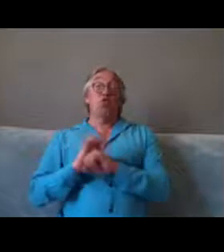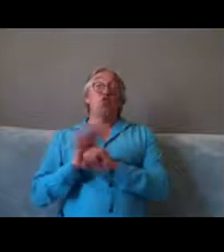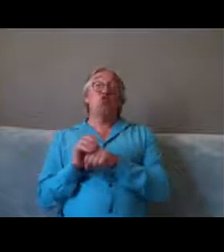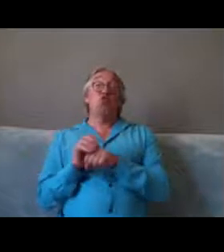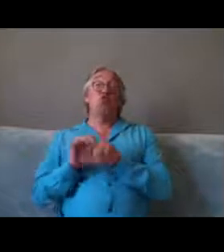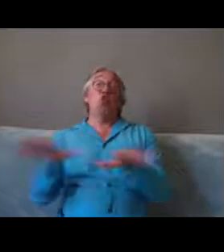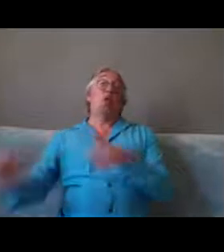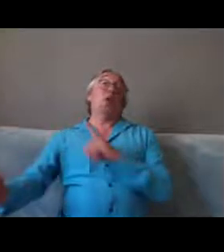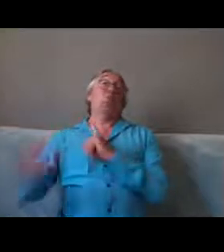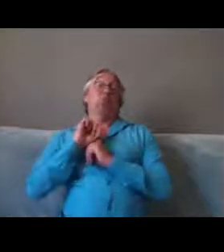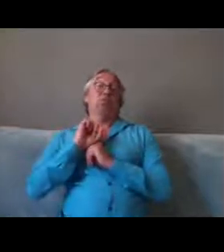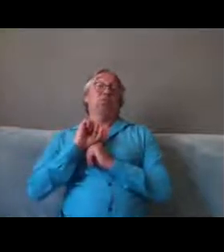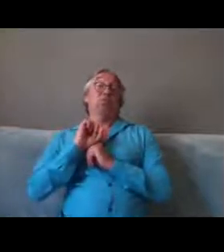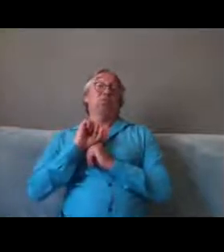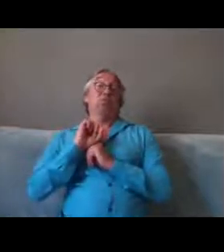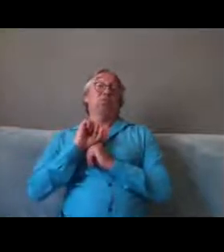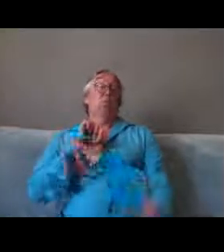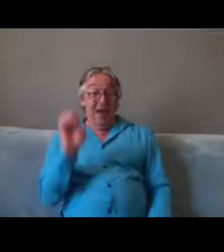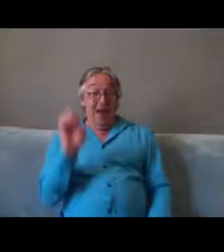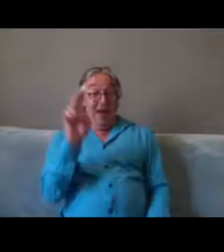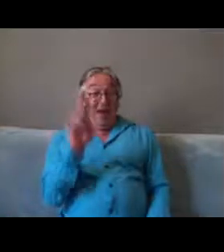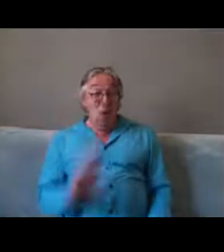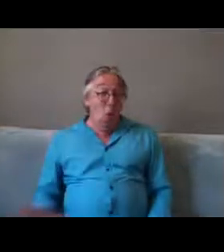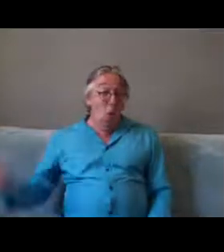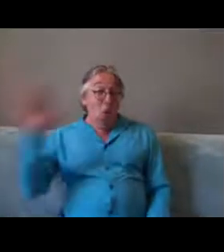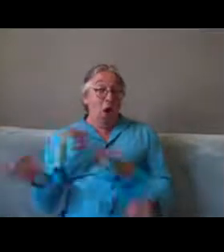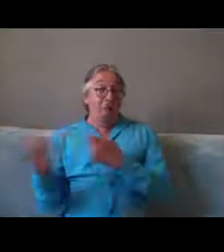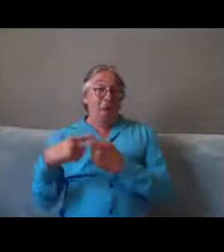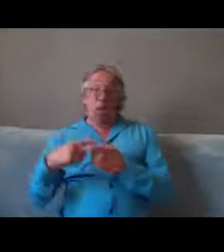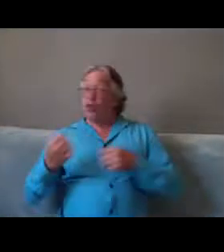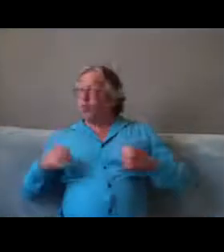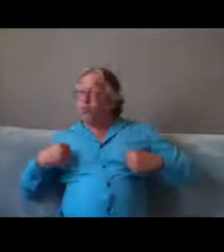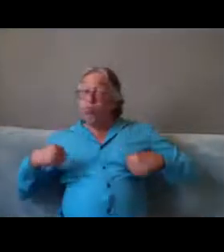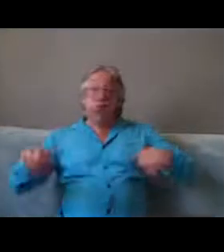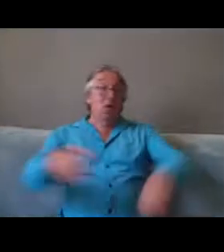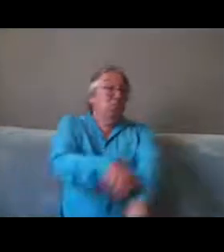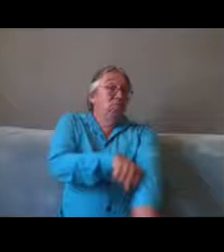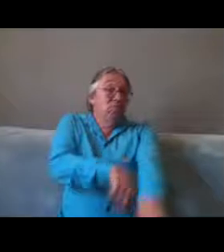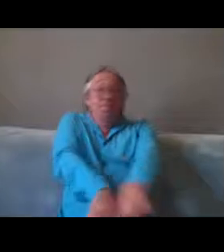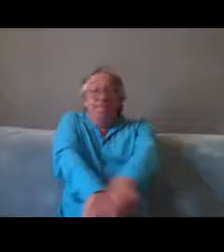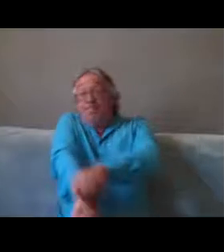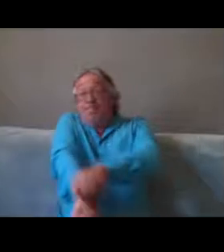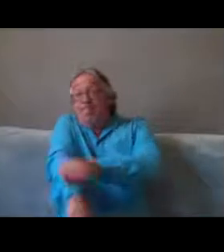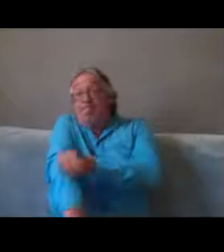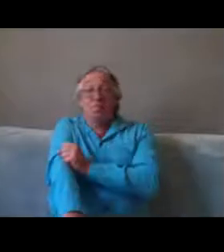Taken from the statistics that we have from the different reporting tools, etc.